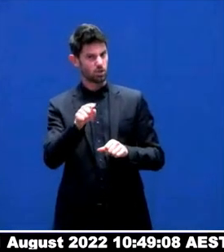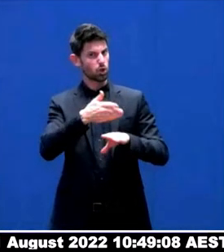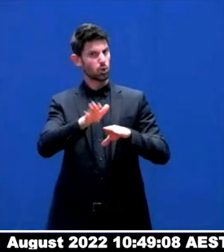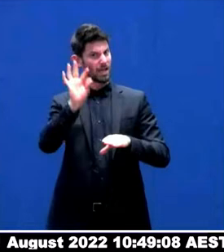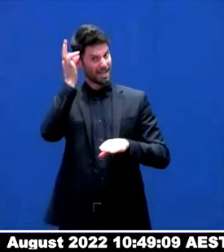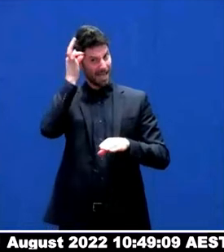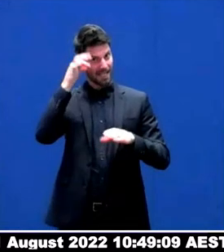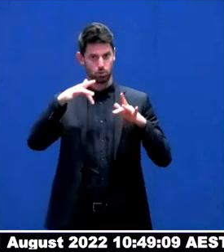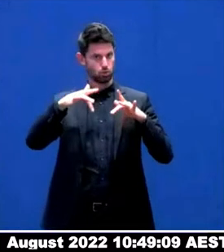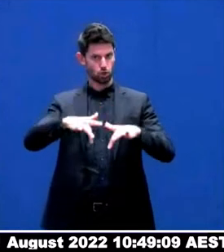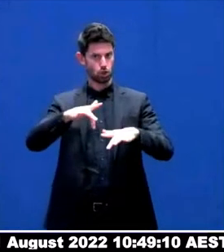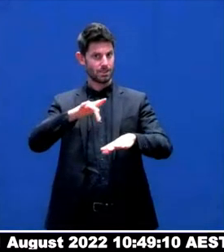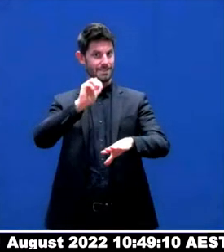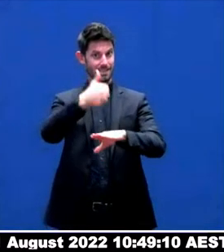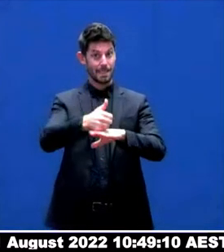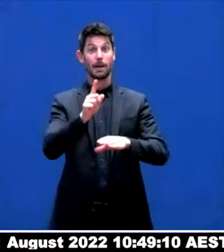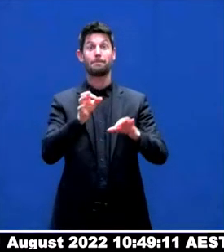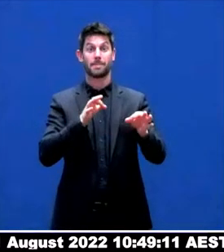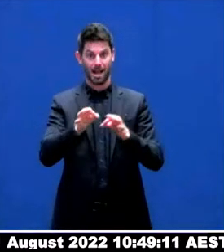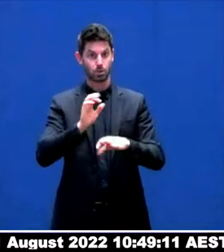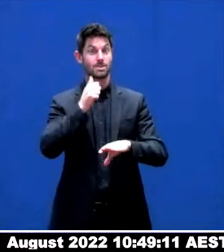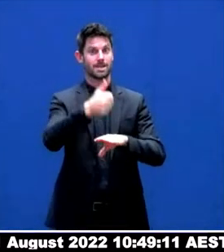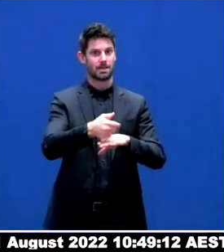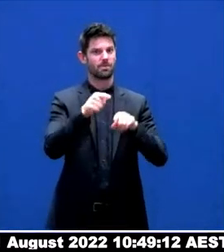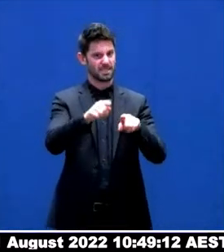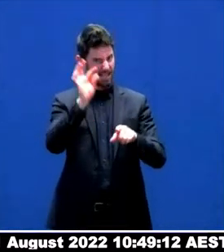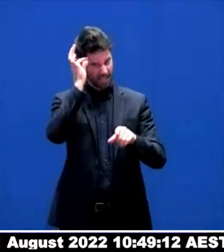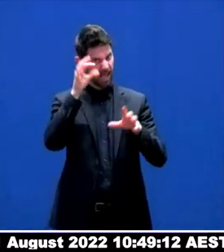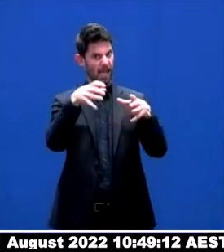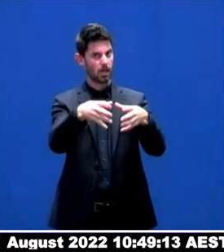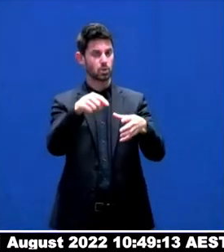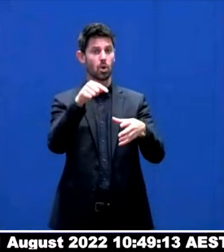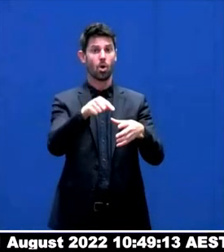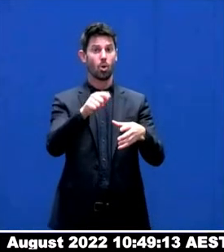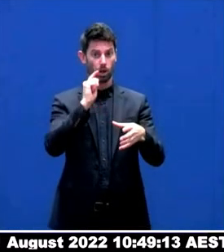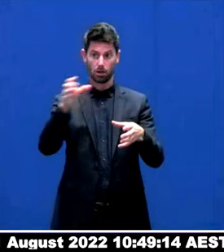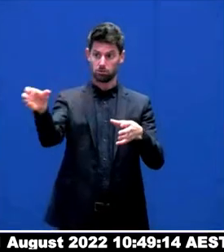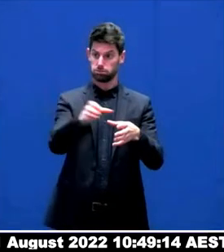understand that the purpose of the Council will be comprised of experts from the diverse